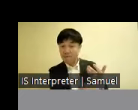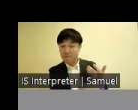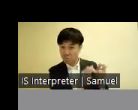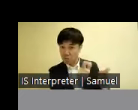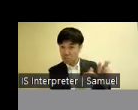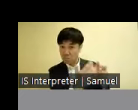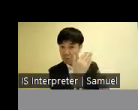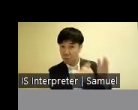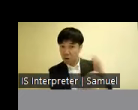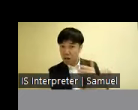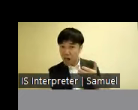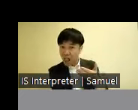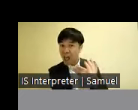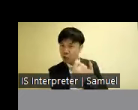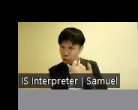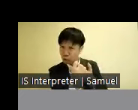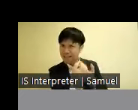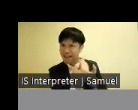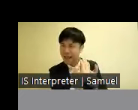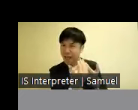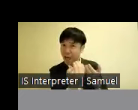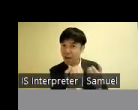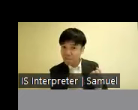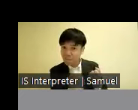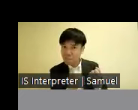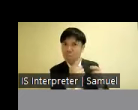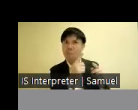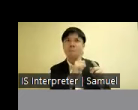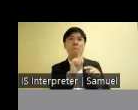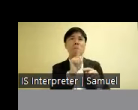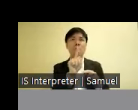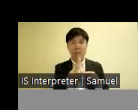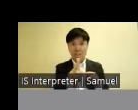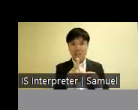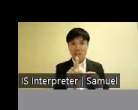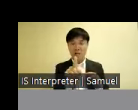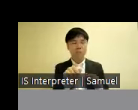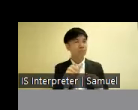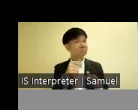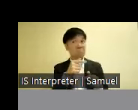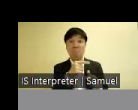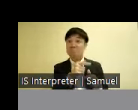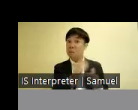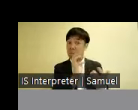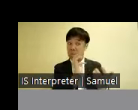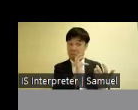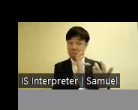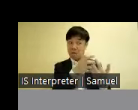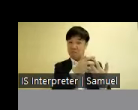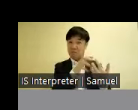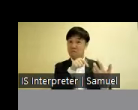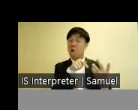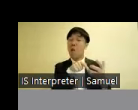we cannot know how much of this was benefiting refugees, which were the programmes specifically